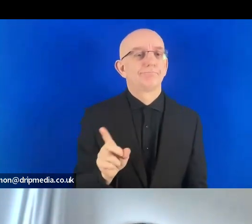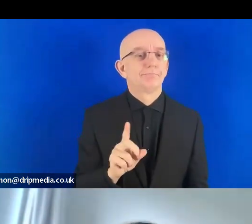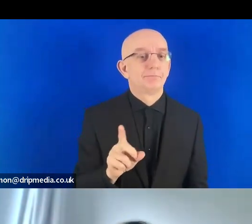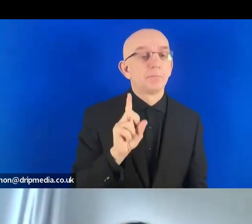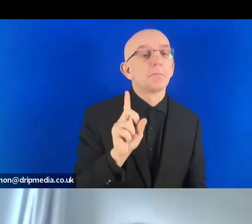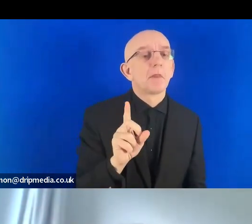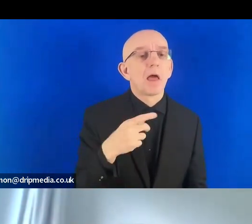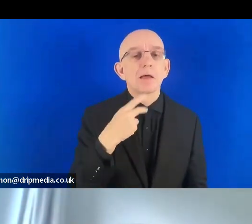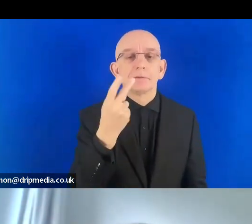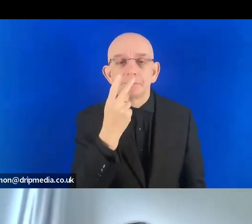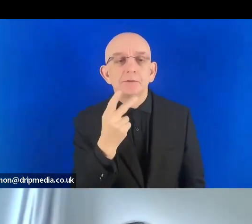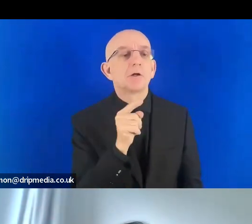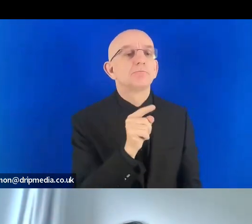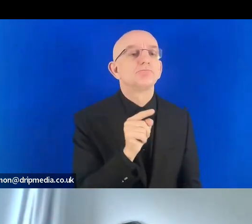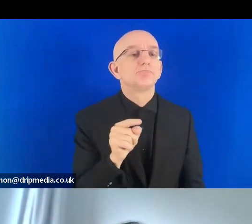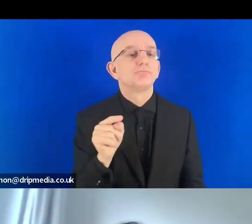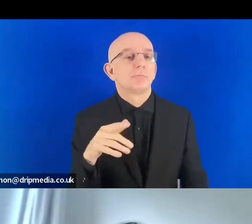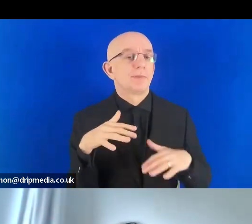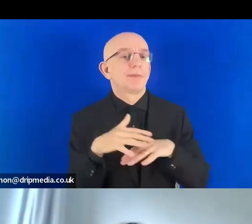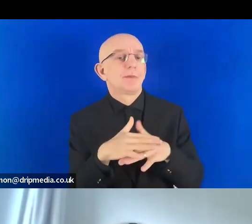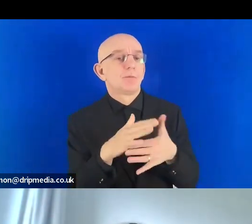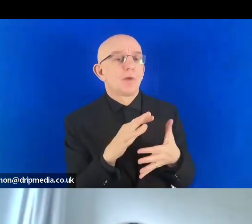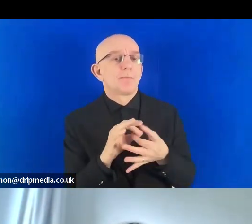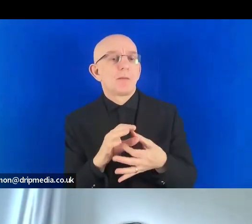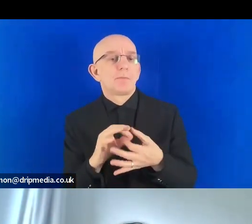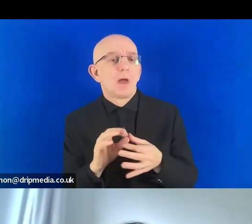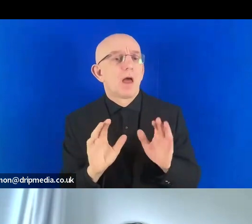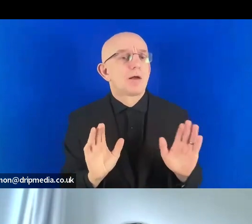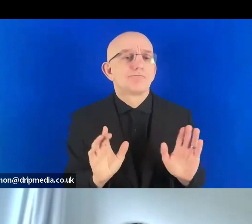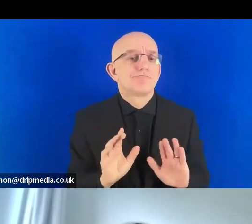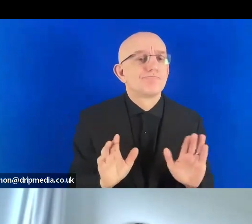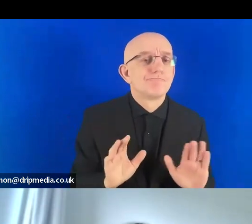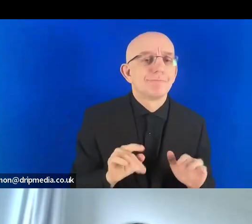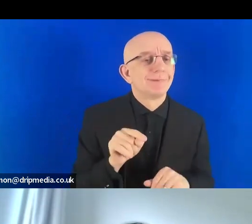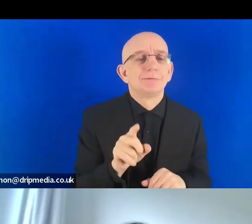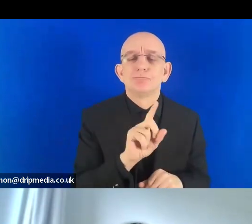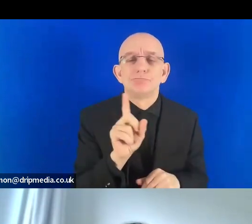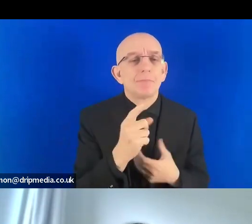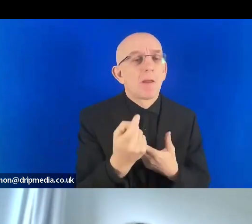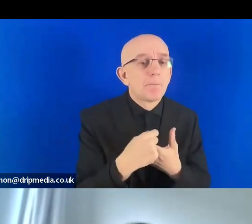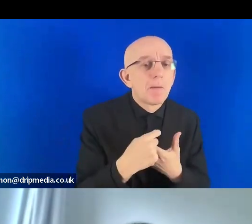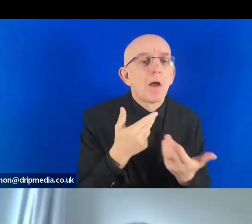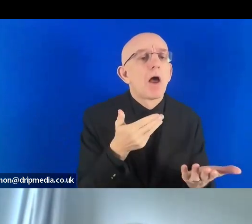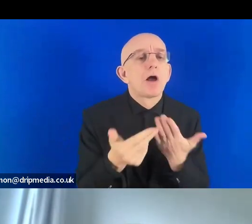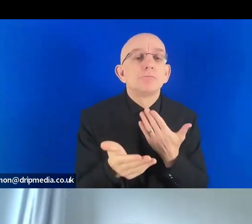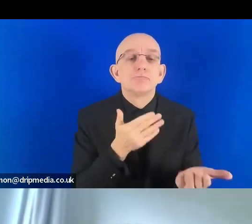And that was the whole process, this year around that, we have tried to include as many people as possible there,